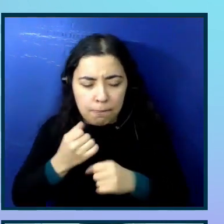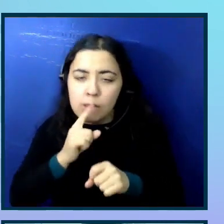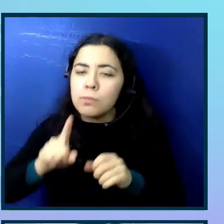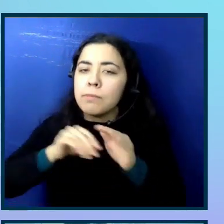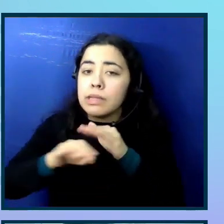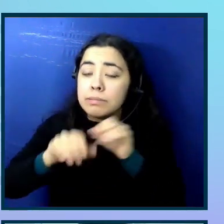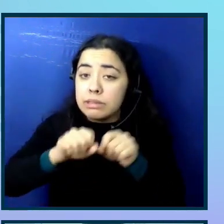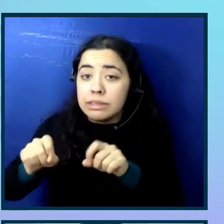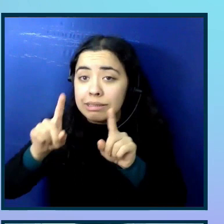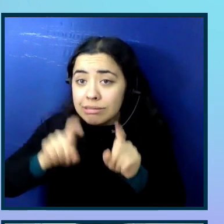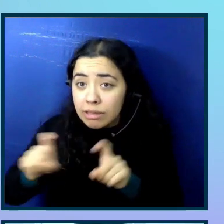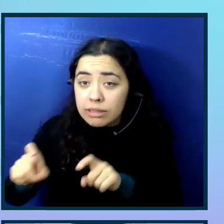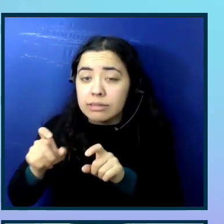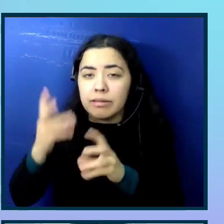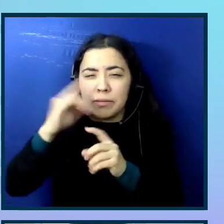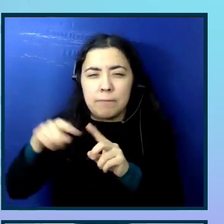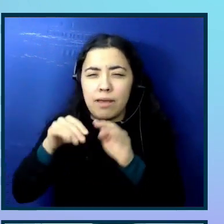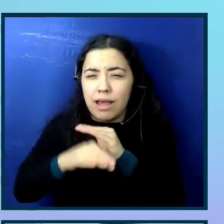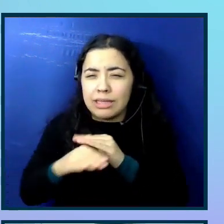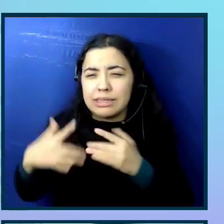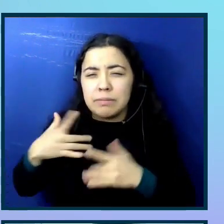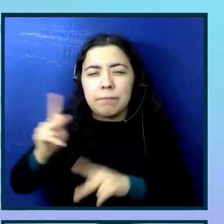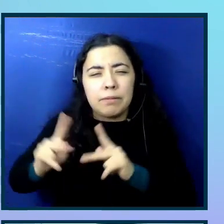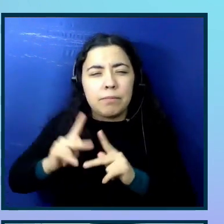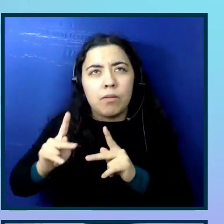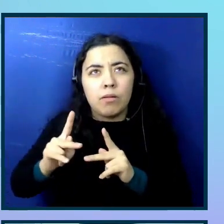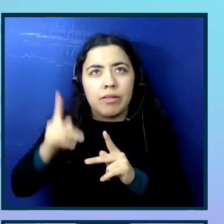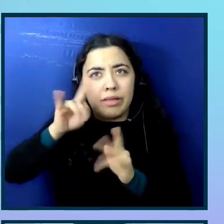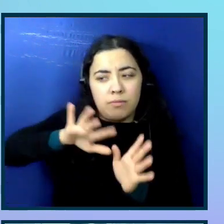and in thinking about access is usually associated with the development phase